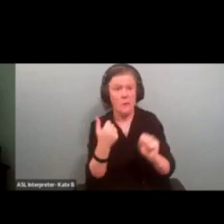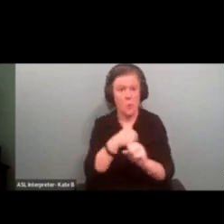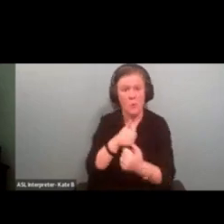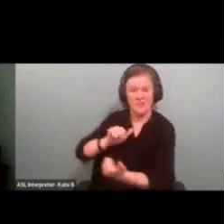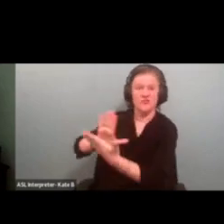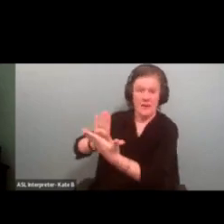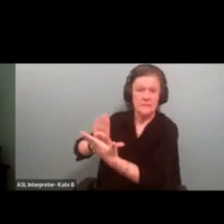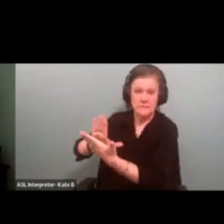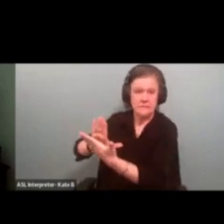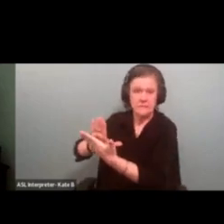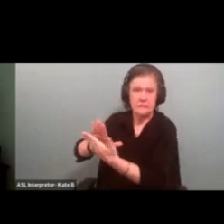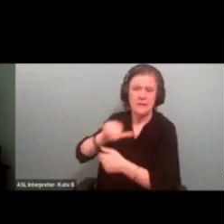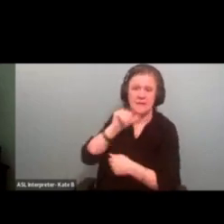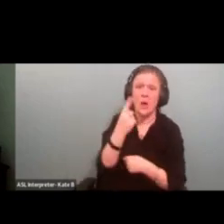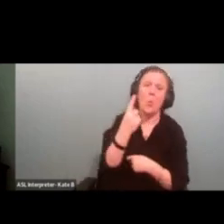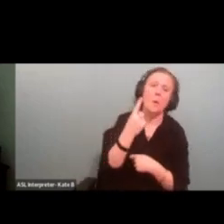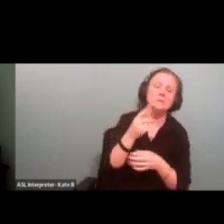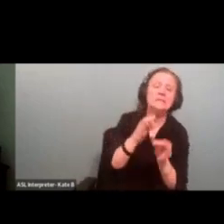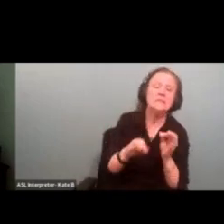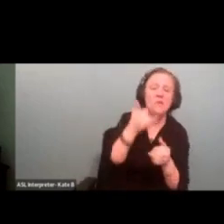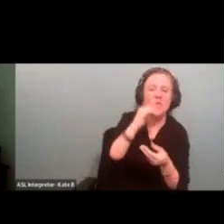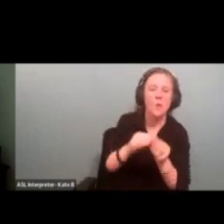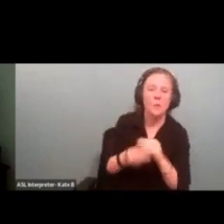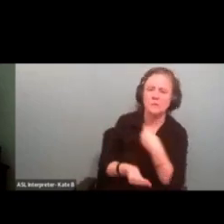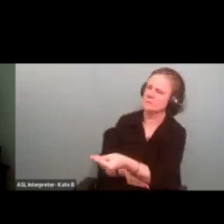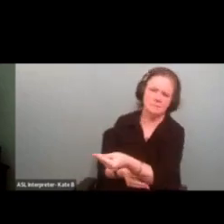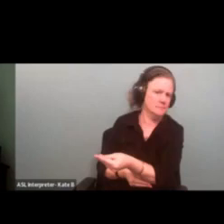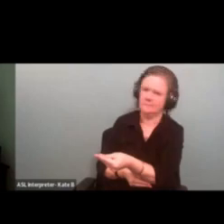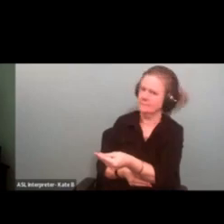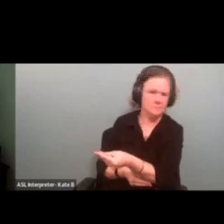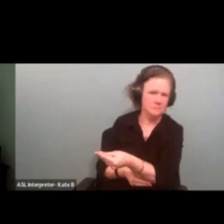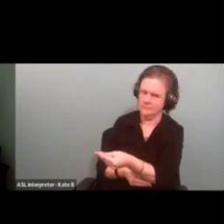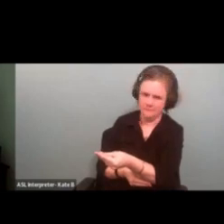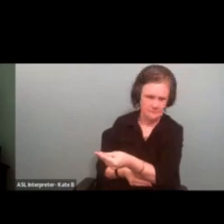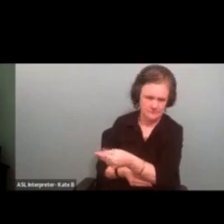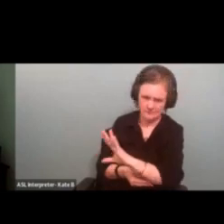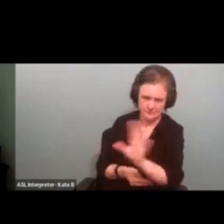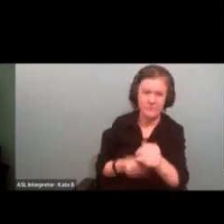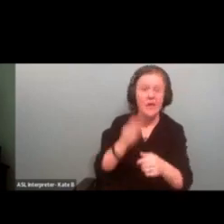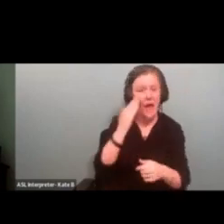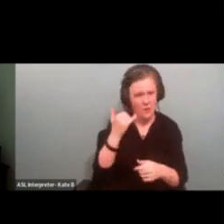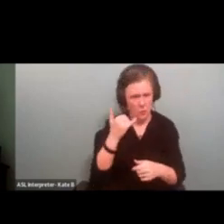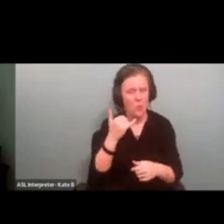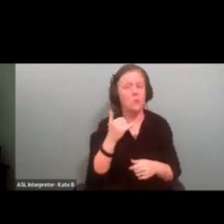by more than just a phone number, which in this day and age of 988 and mobile response